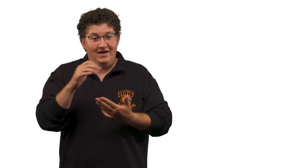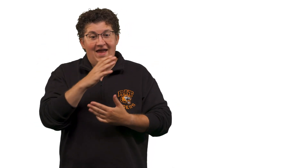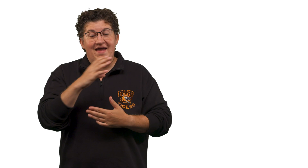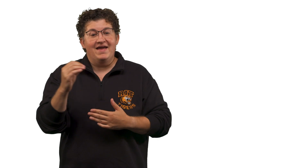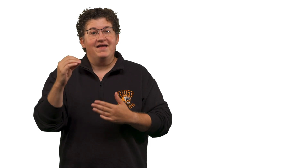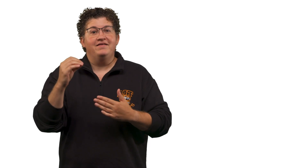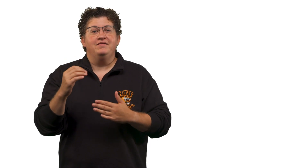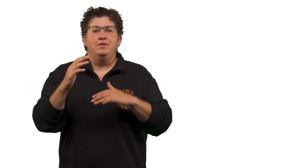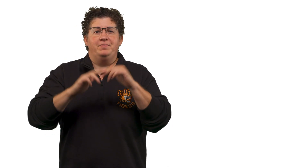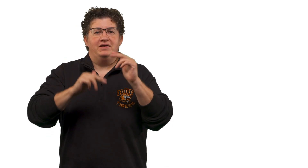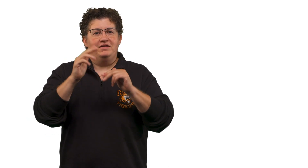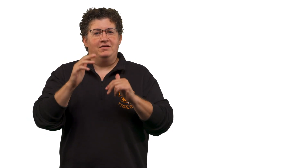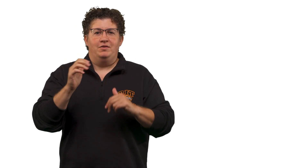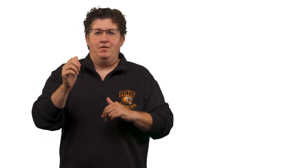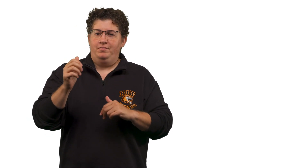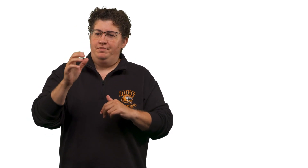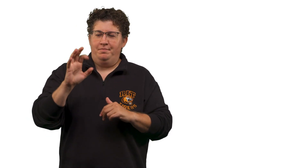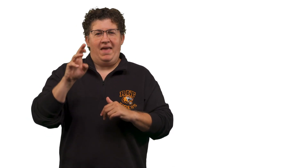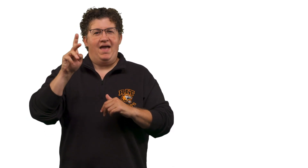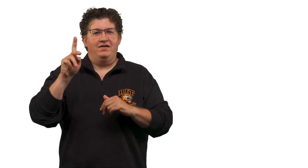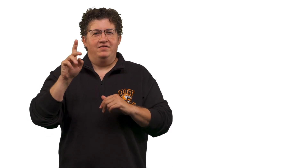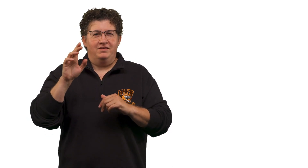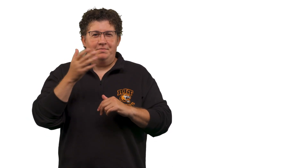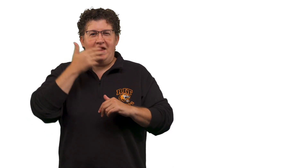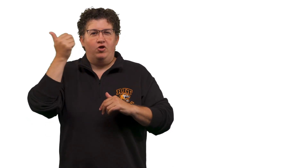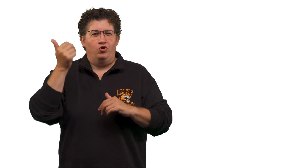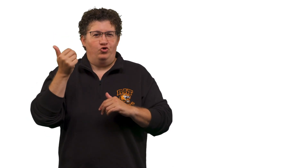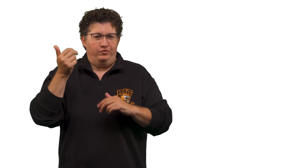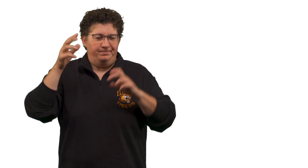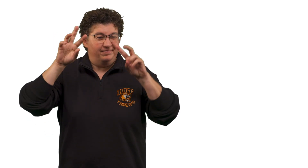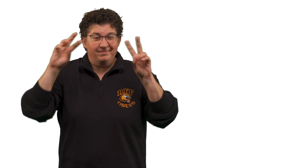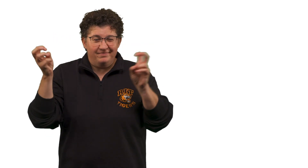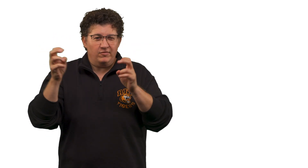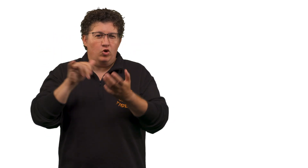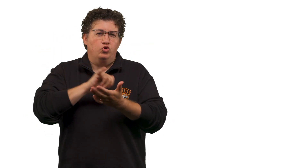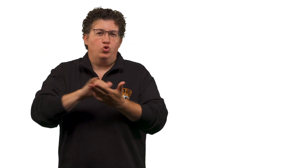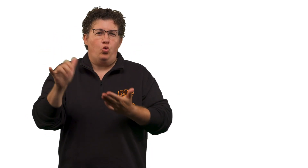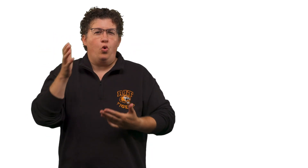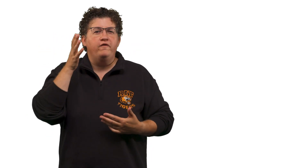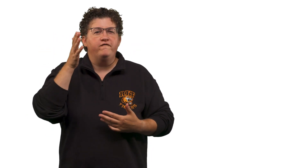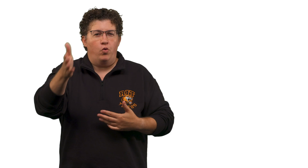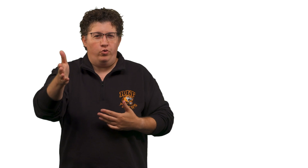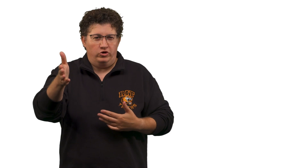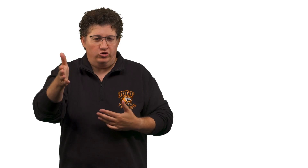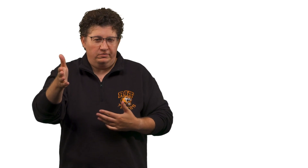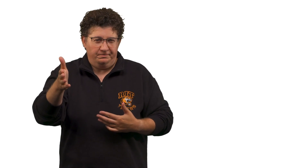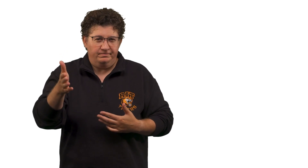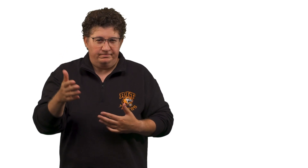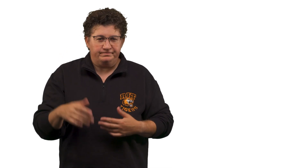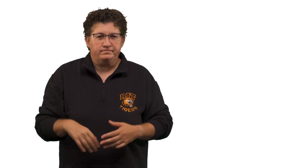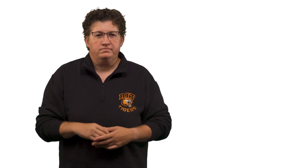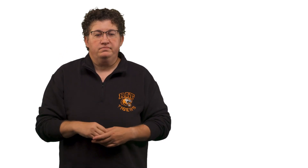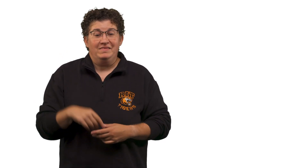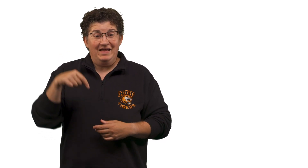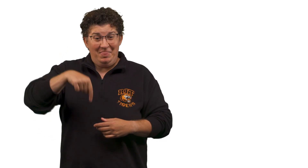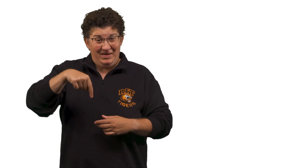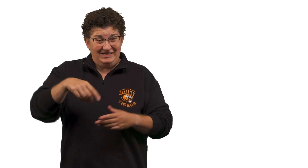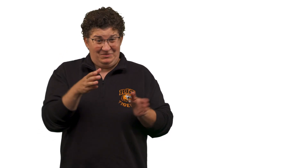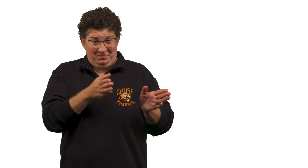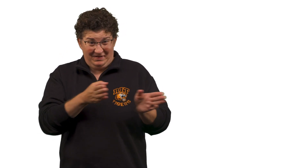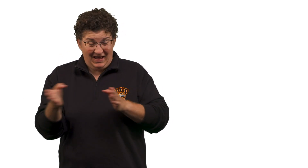New York and Building Back Better titled “New York Forward.”